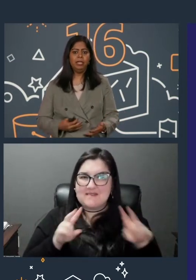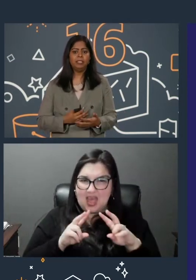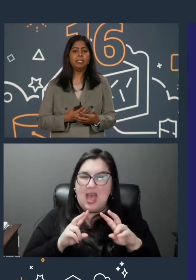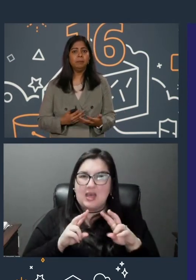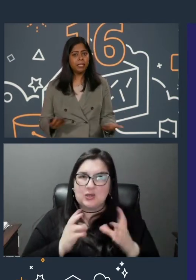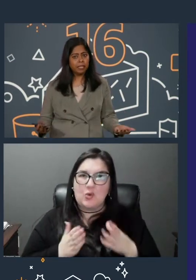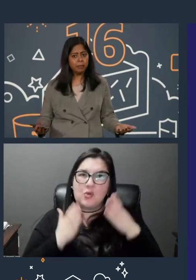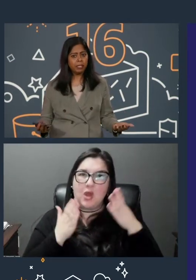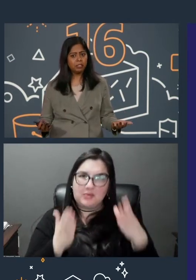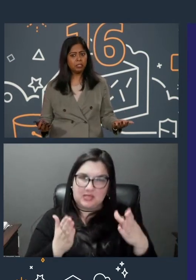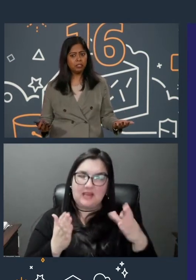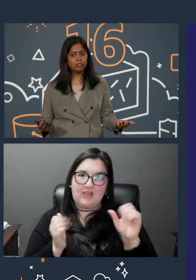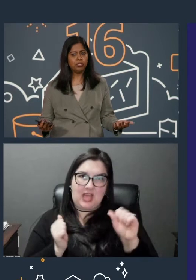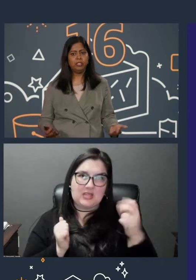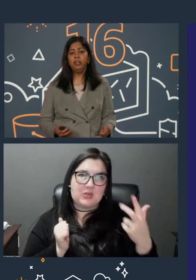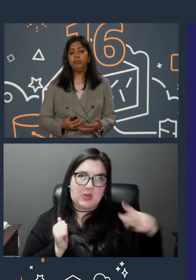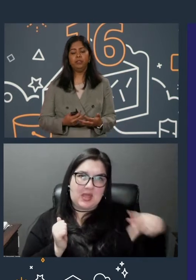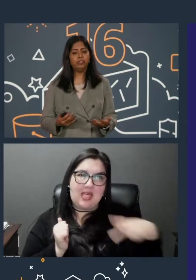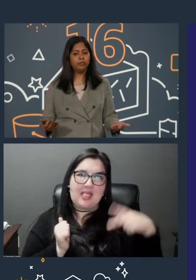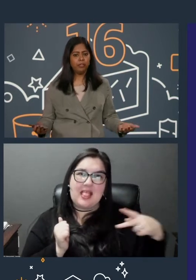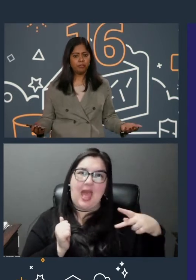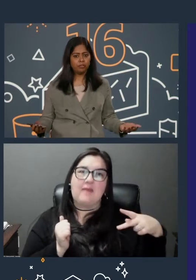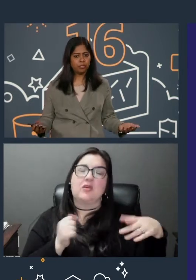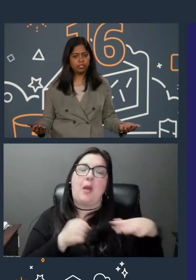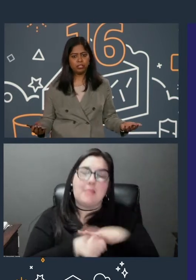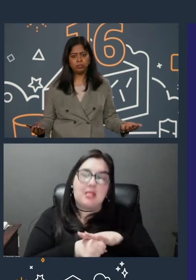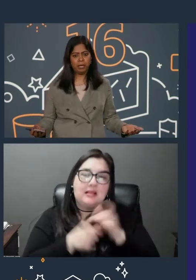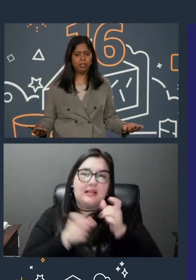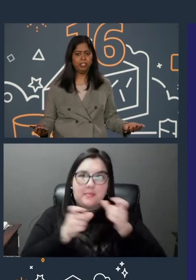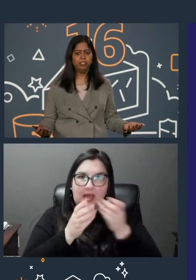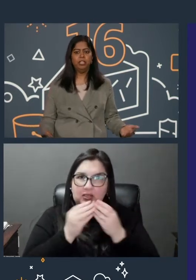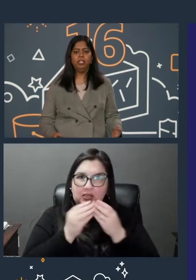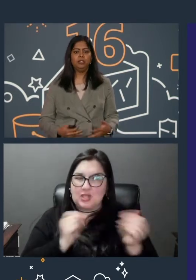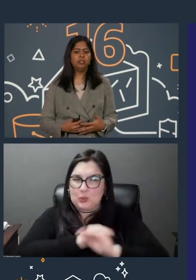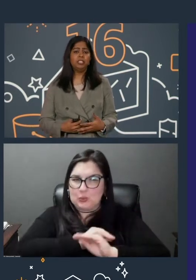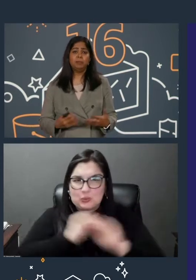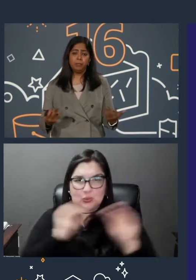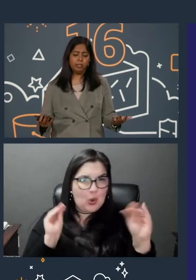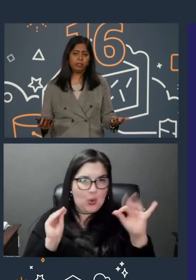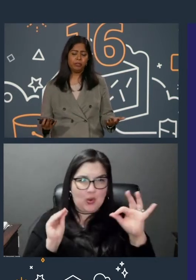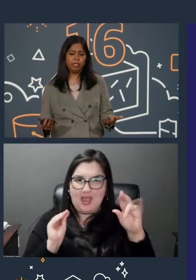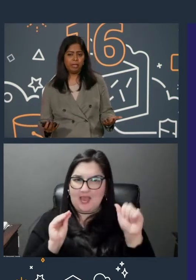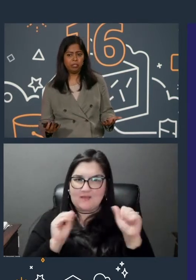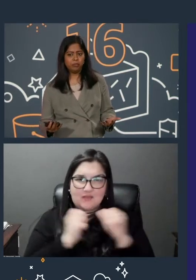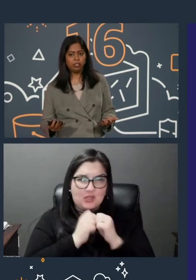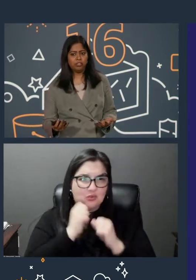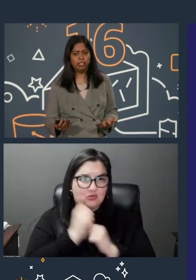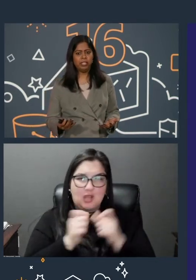It's a completely managed solution. There is no infrastructure to manage. You could simply author a Lambda function